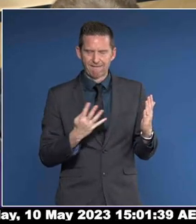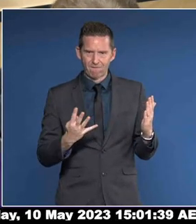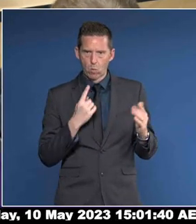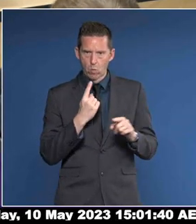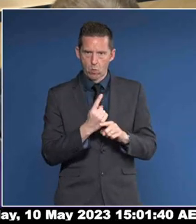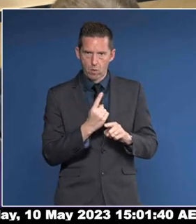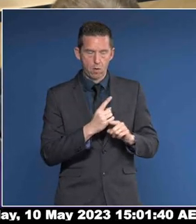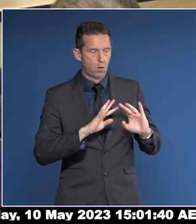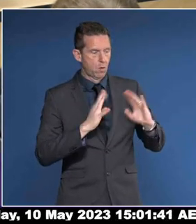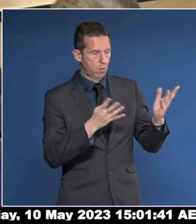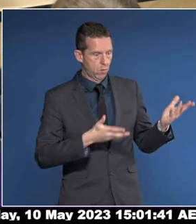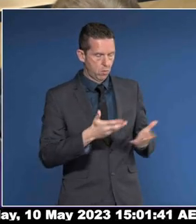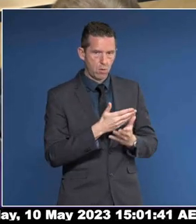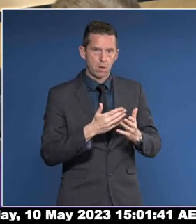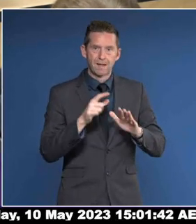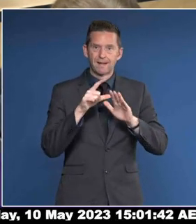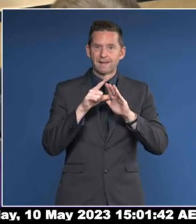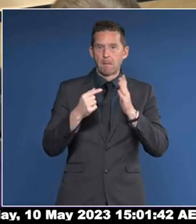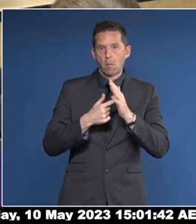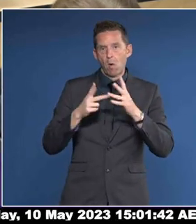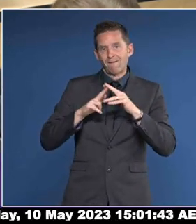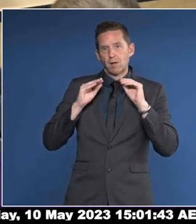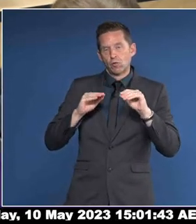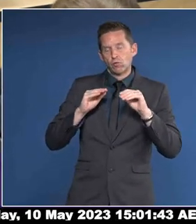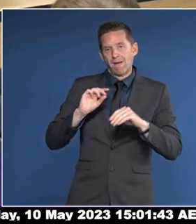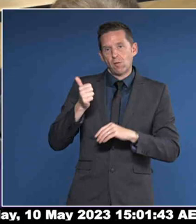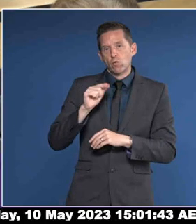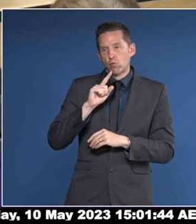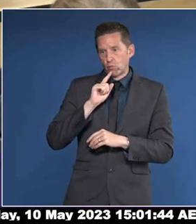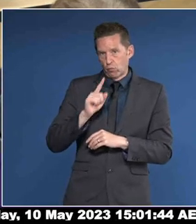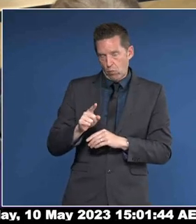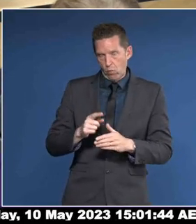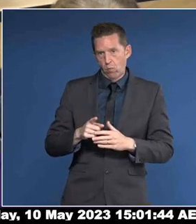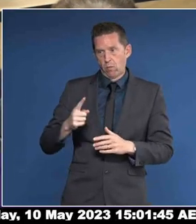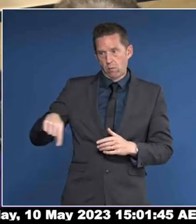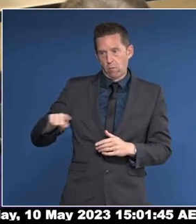'The Department of Education informed participants that it considered Paul Barrett